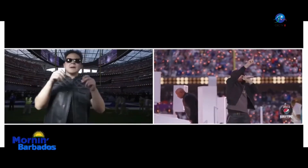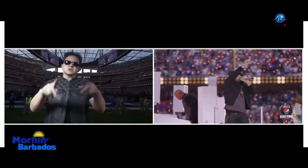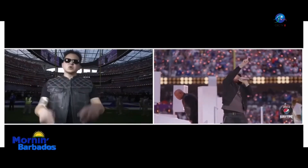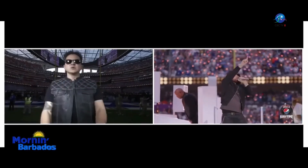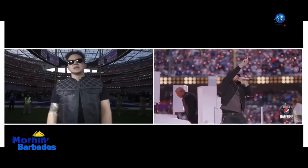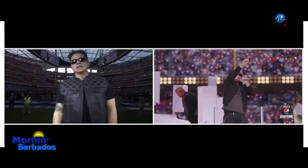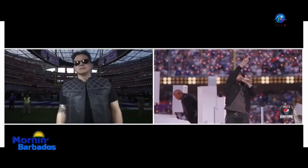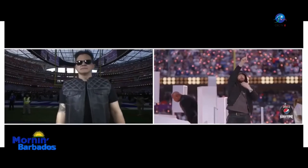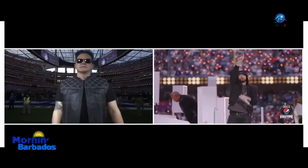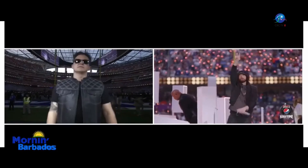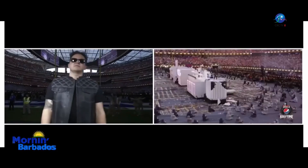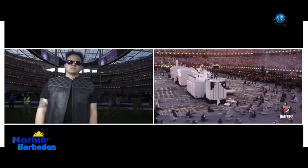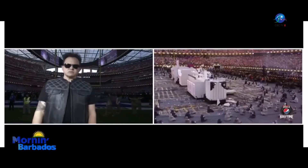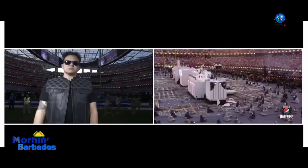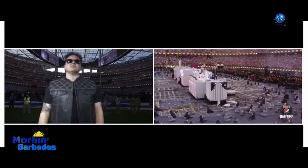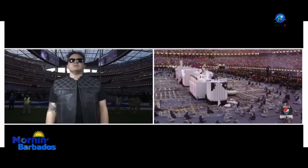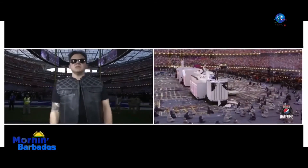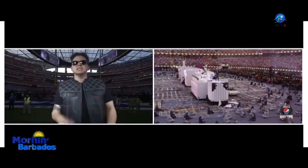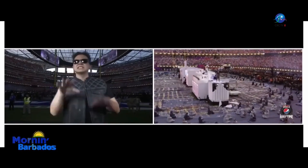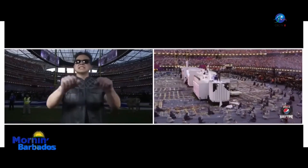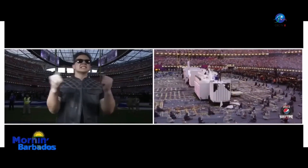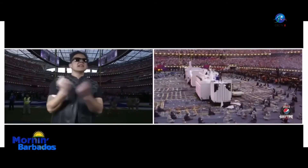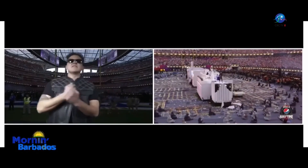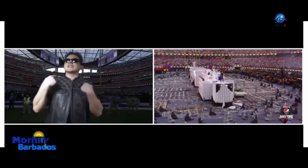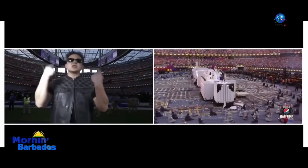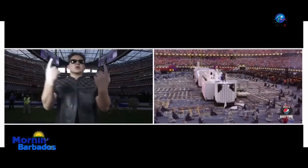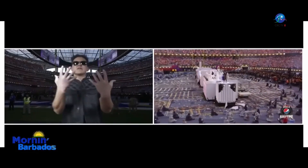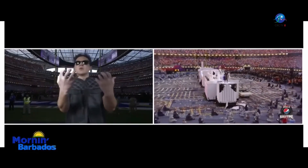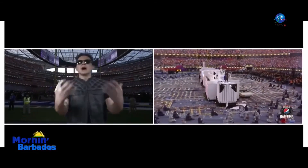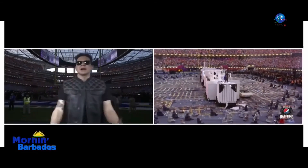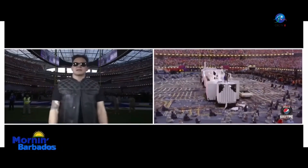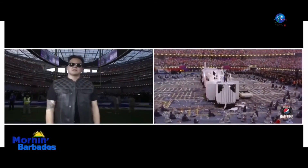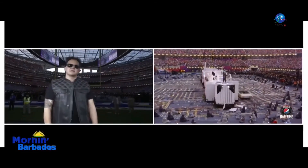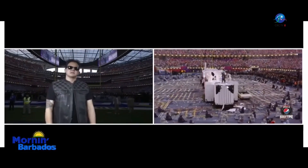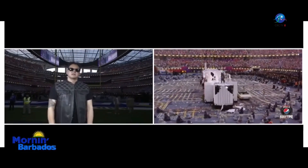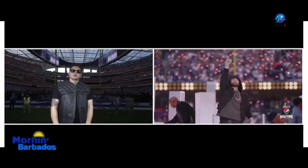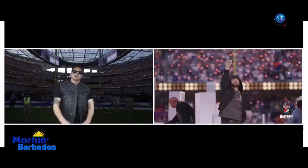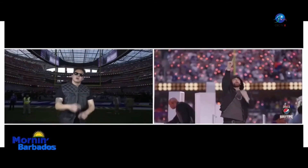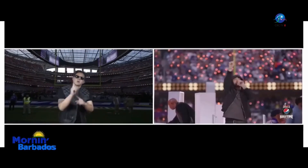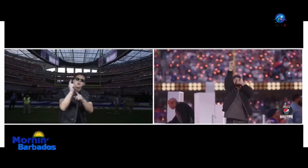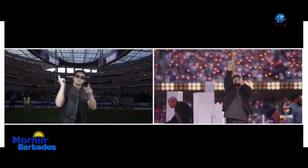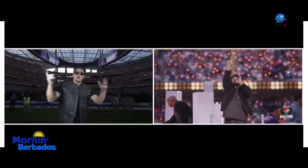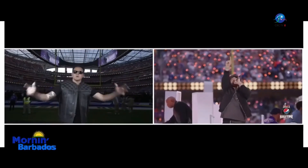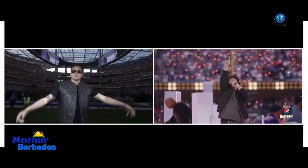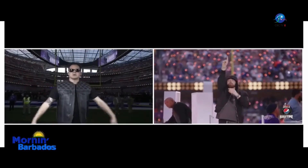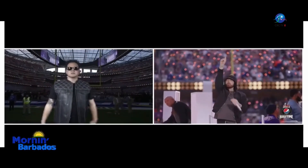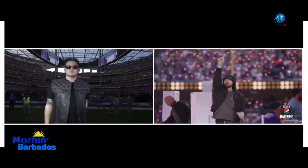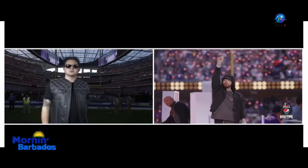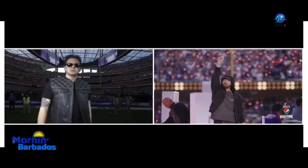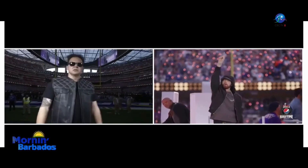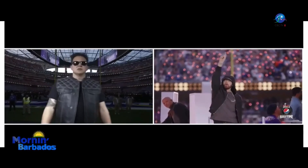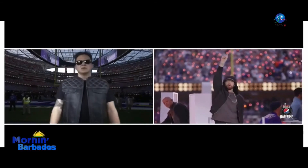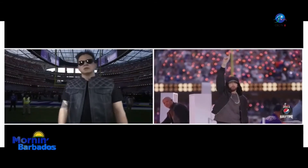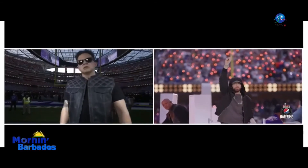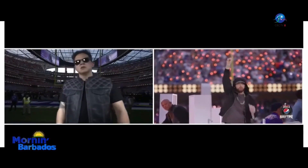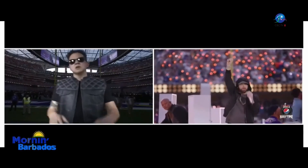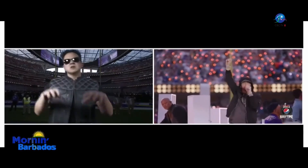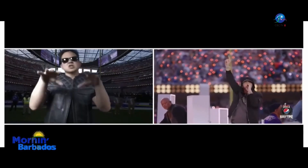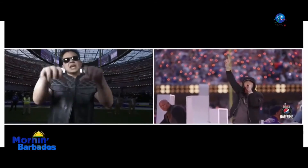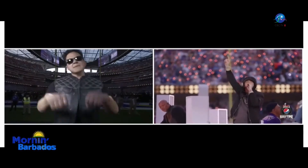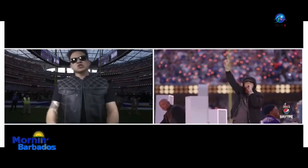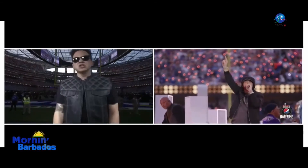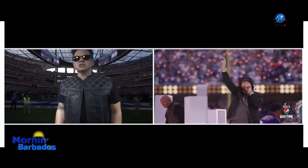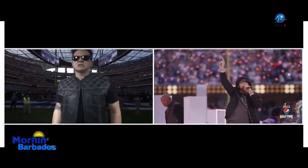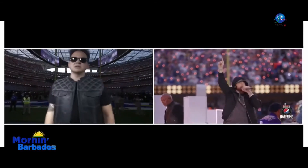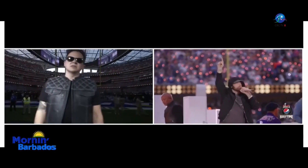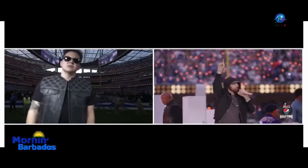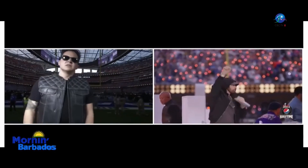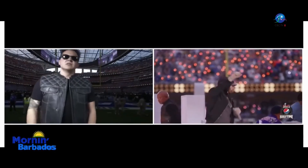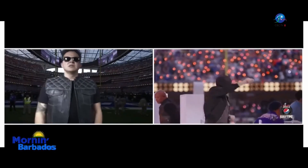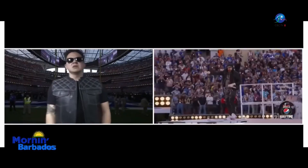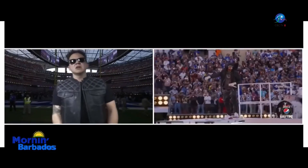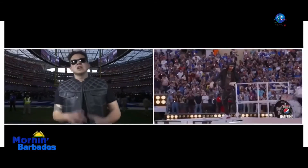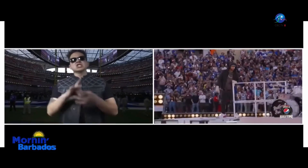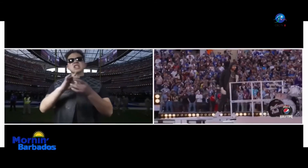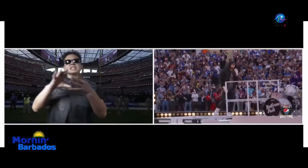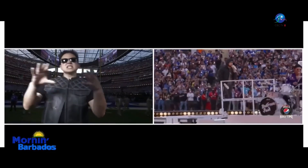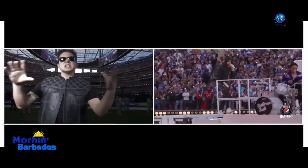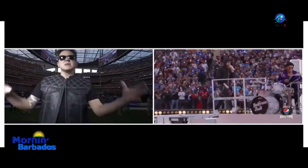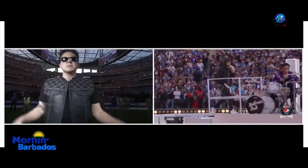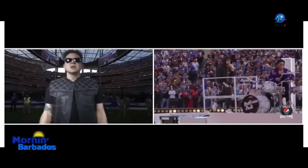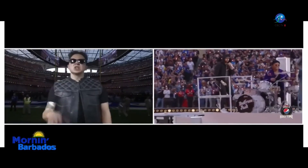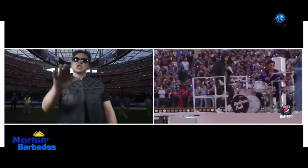one opportunity seize everything you ever wanted one moment did you capture it just let it slip